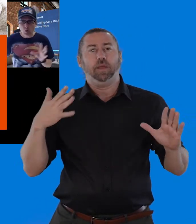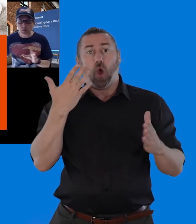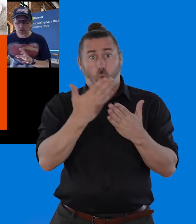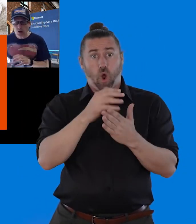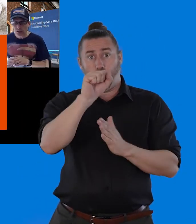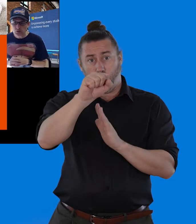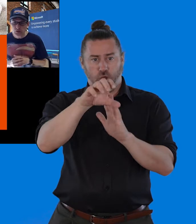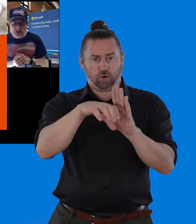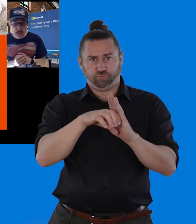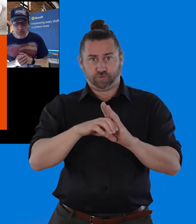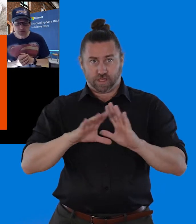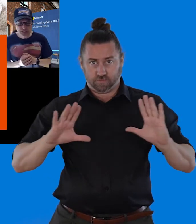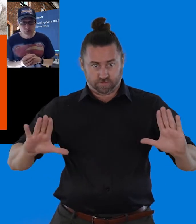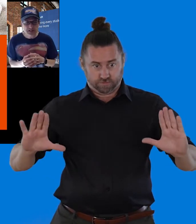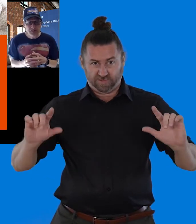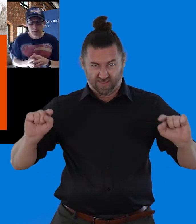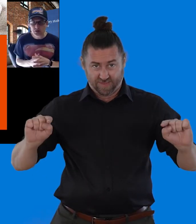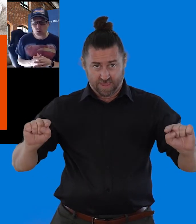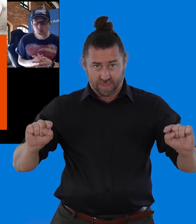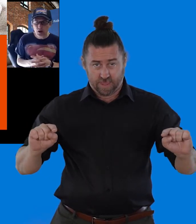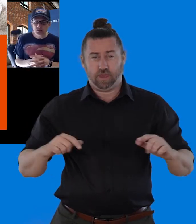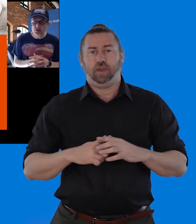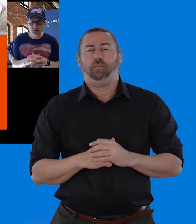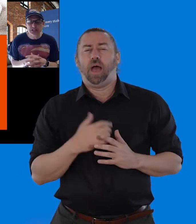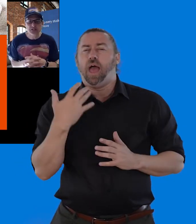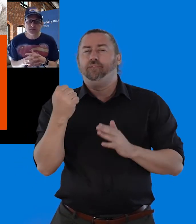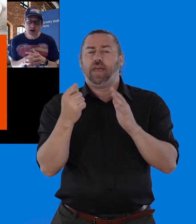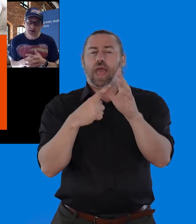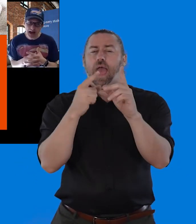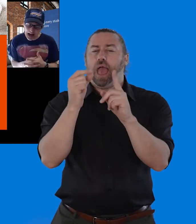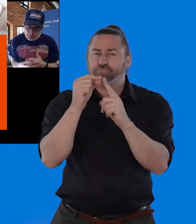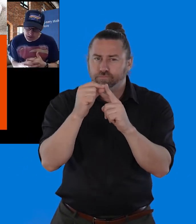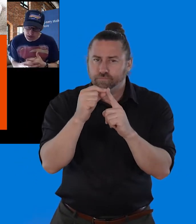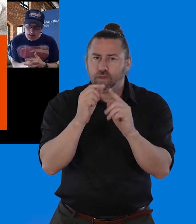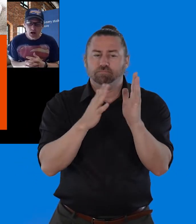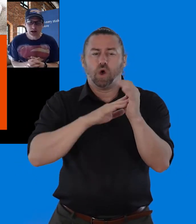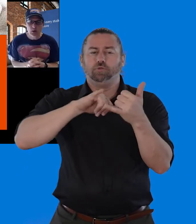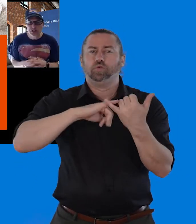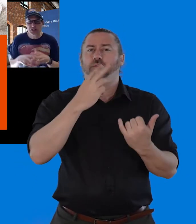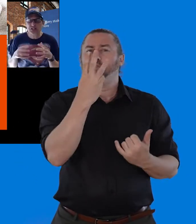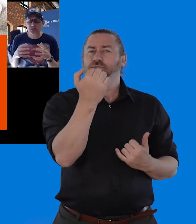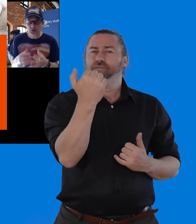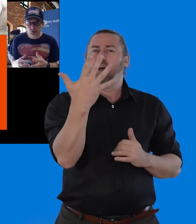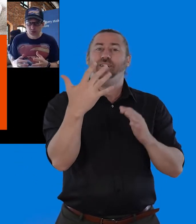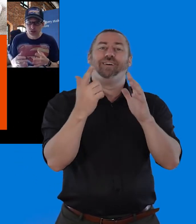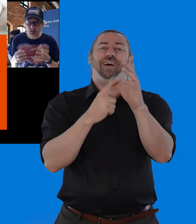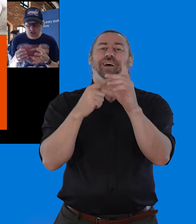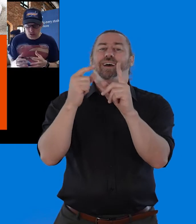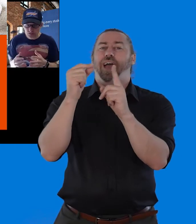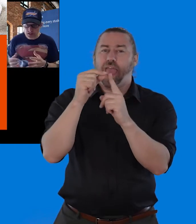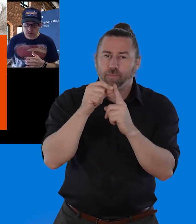But what we've got is we've got a series of apps called Microsoft 365 Apps, OK, which is the subscription service.